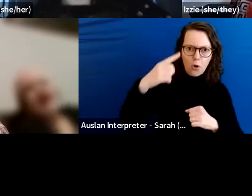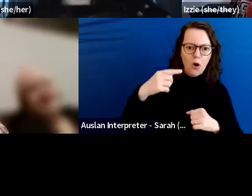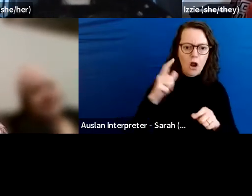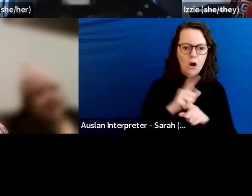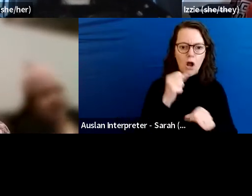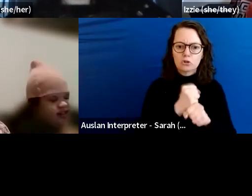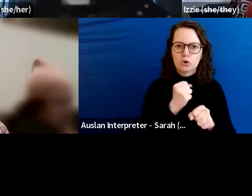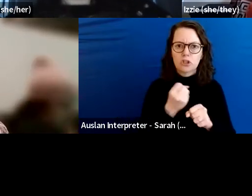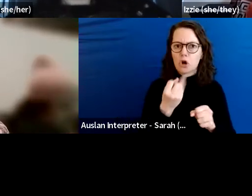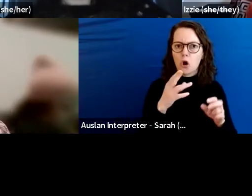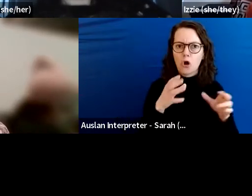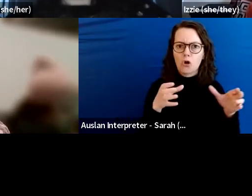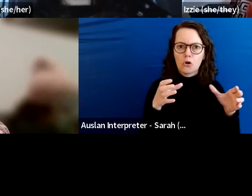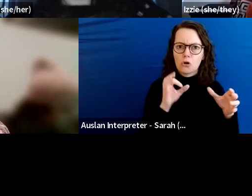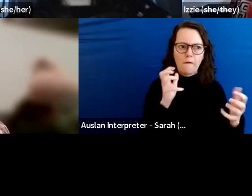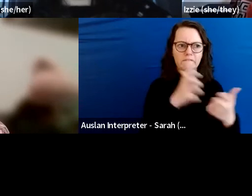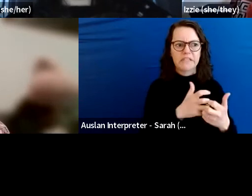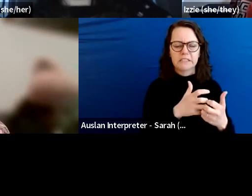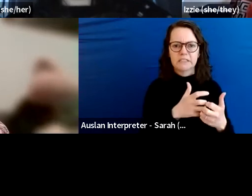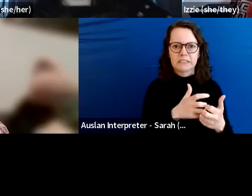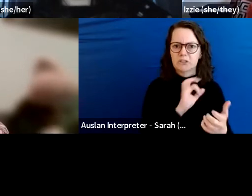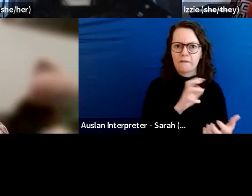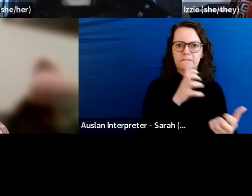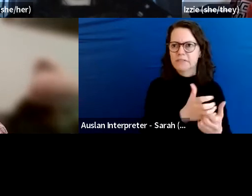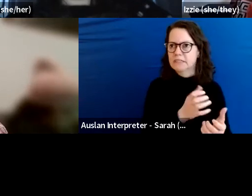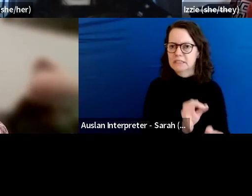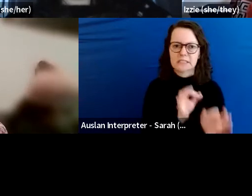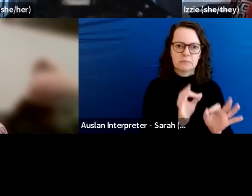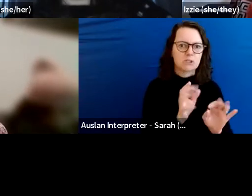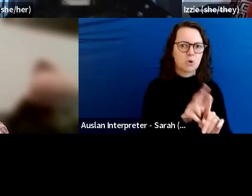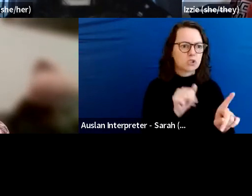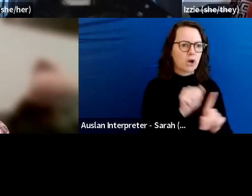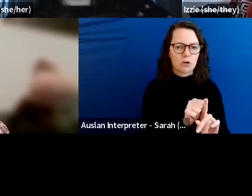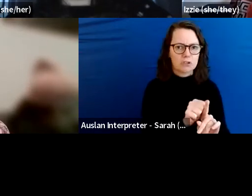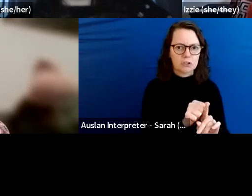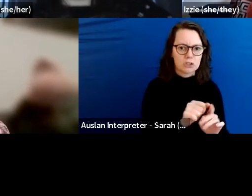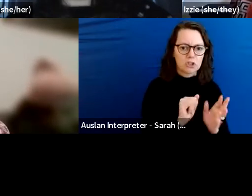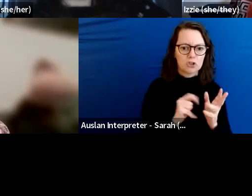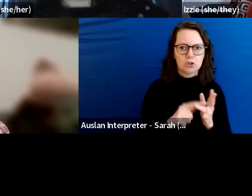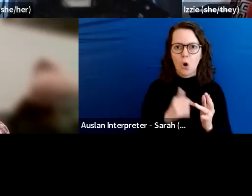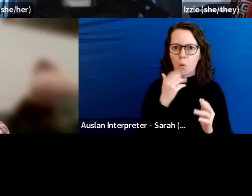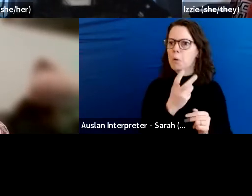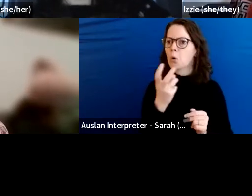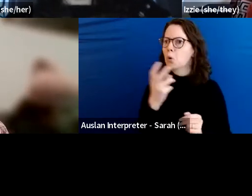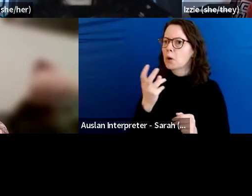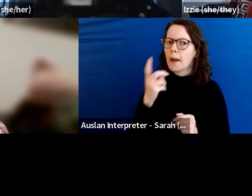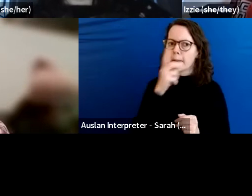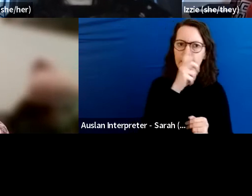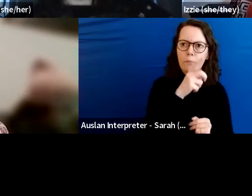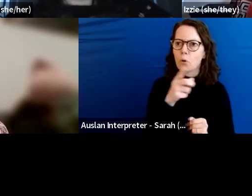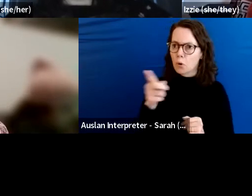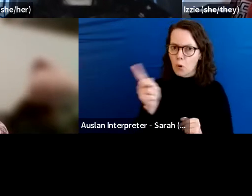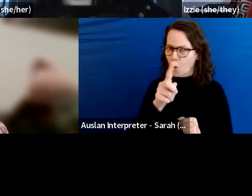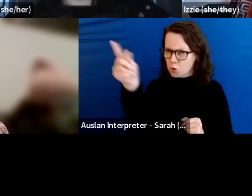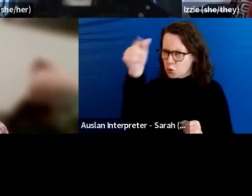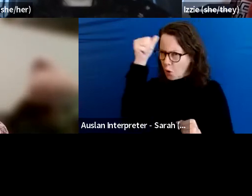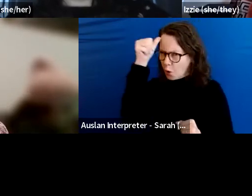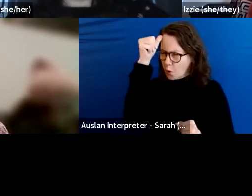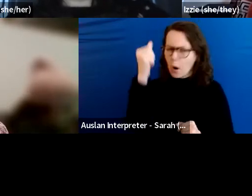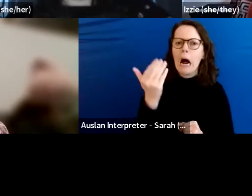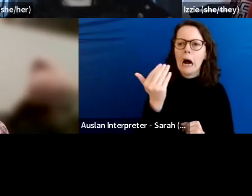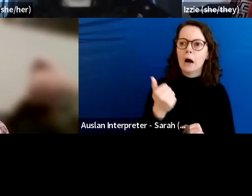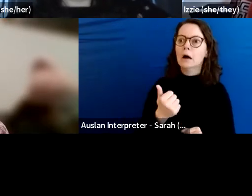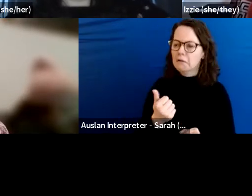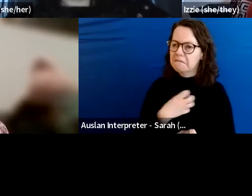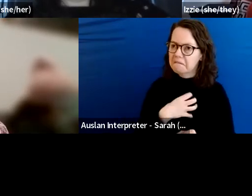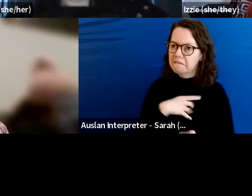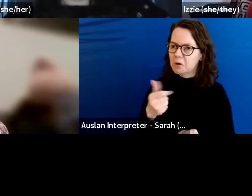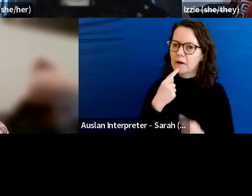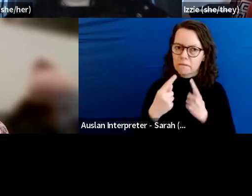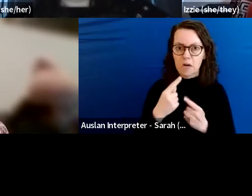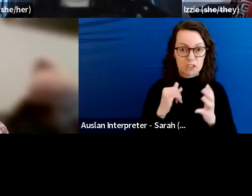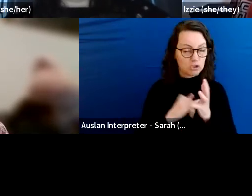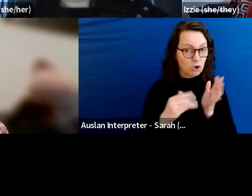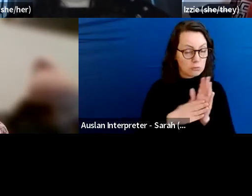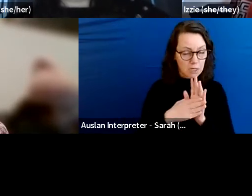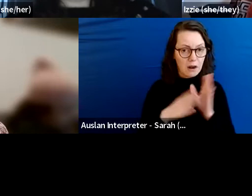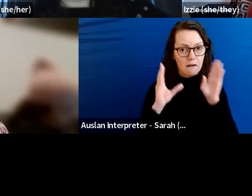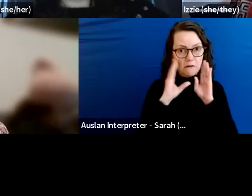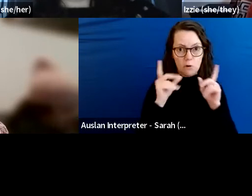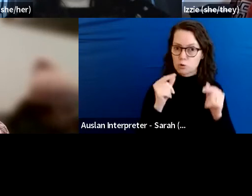said before ga doesn't hide into a group doesn't fit into a little nation of diagnosis so we always looking in multiple places to try and find information and that's social media has been the best thing for that.